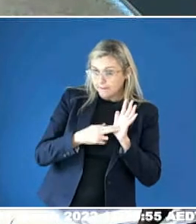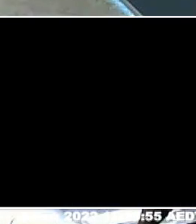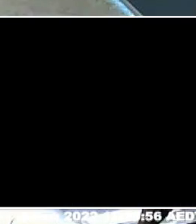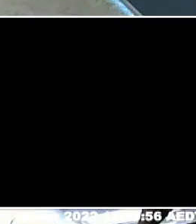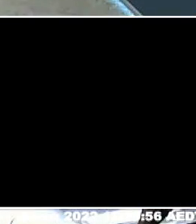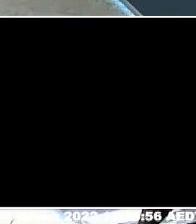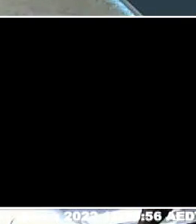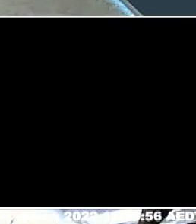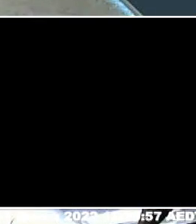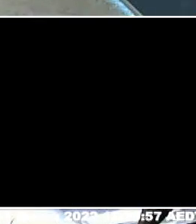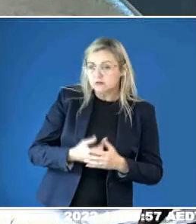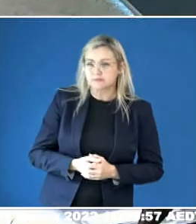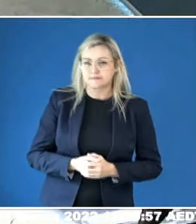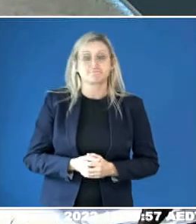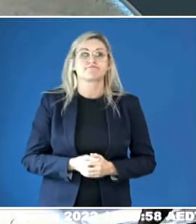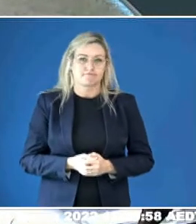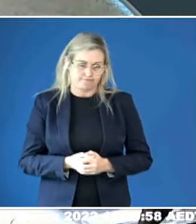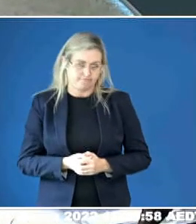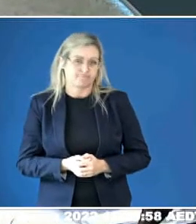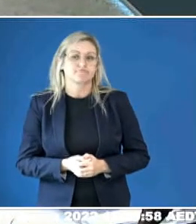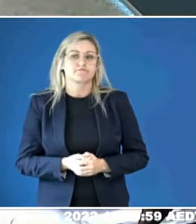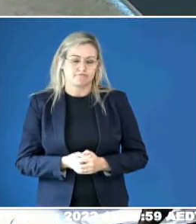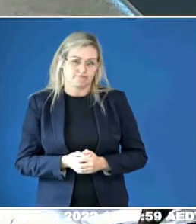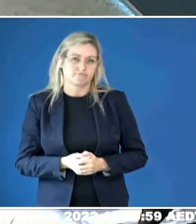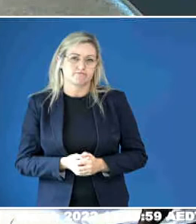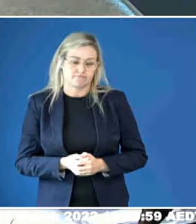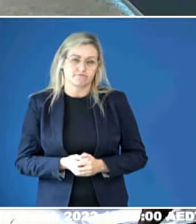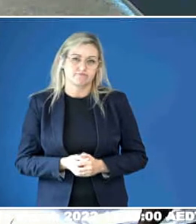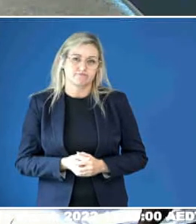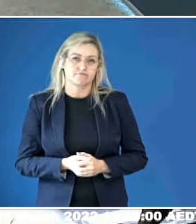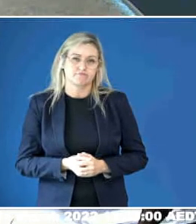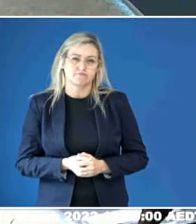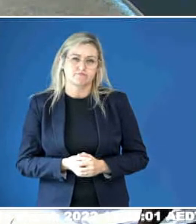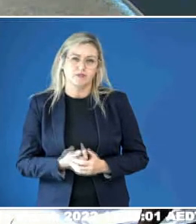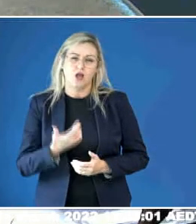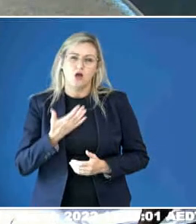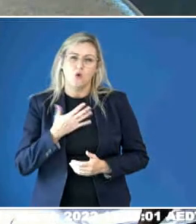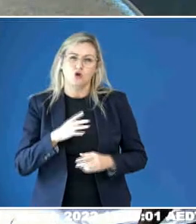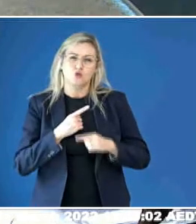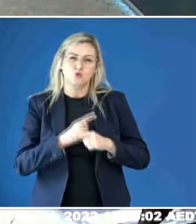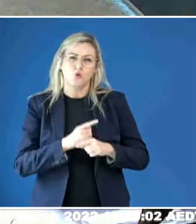Yes. Ms Cumming, I would like to just briefly discuss some of the information that you have